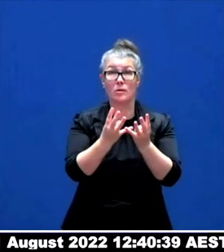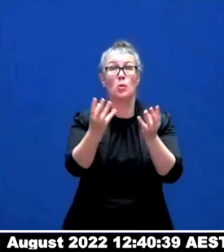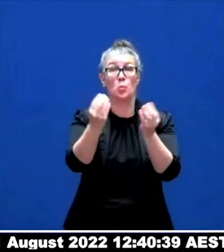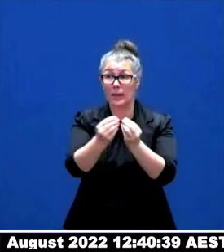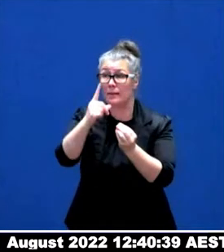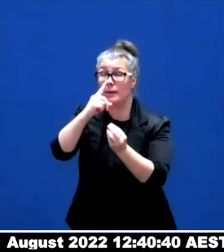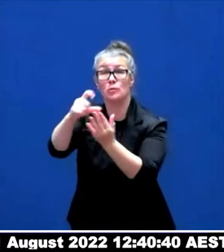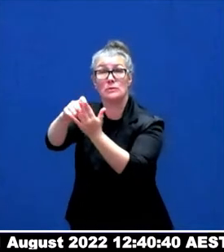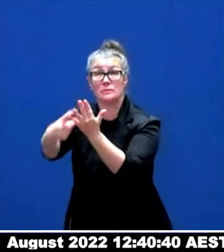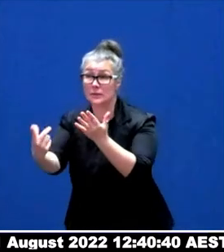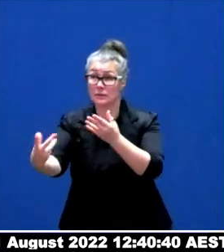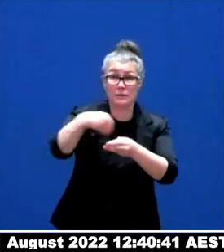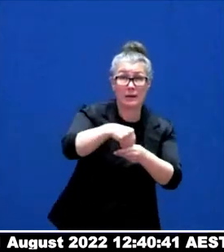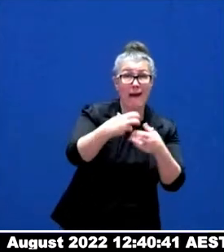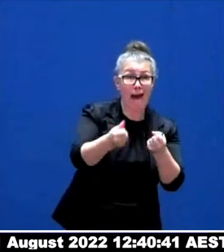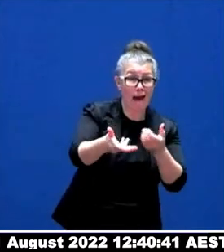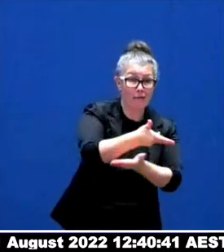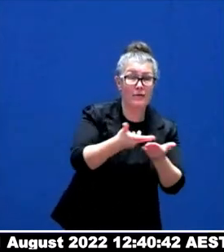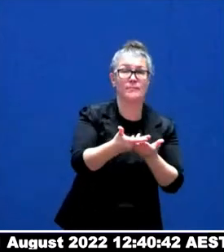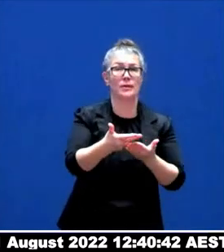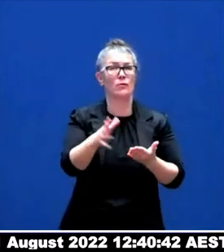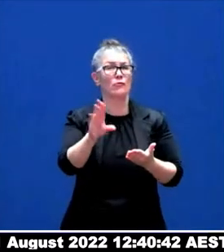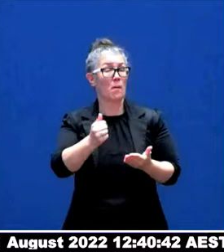My understanding as part of the project plan absolutely is the intention.